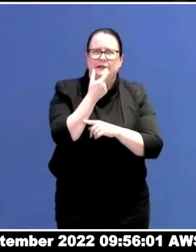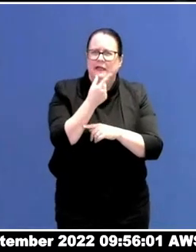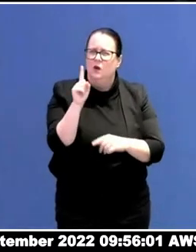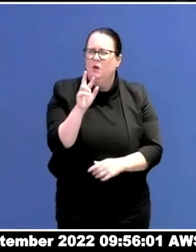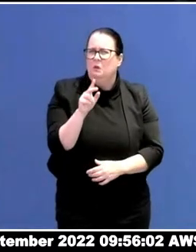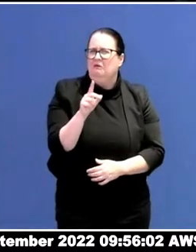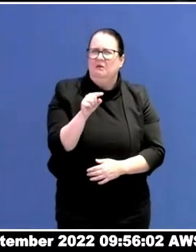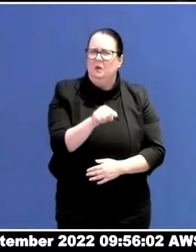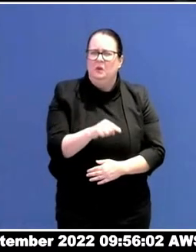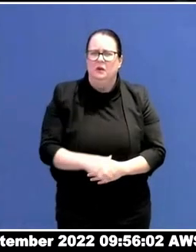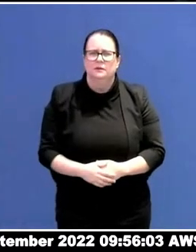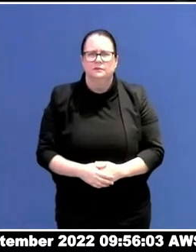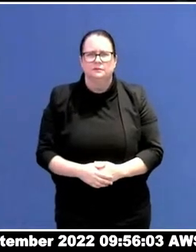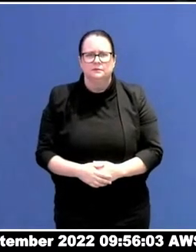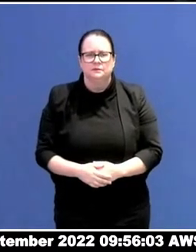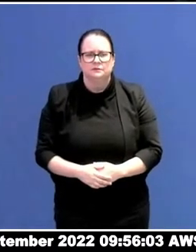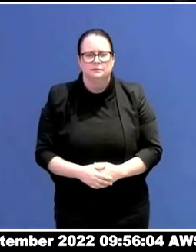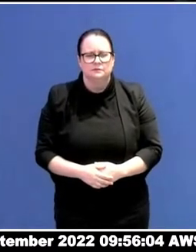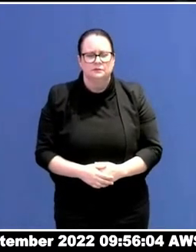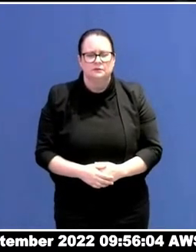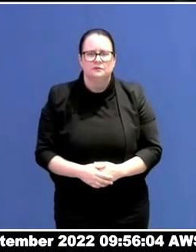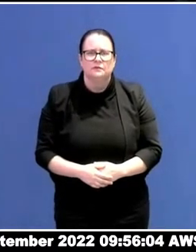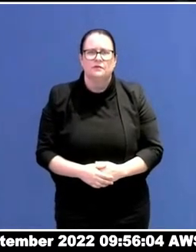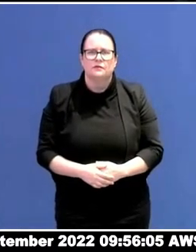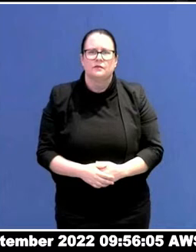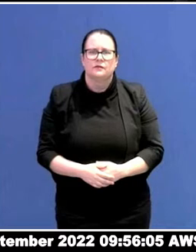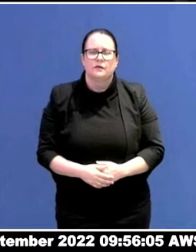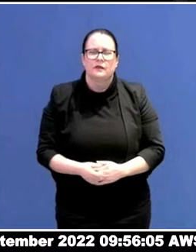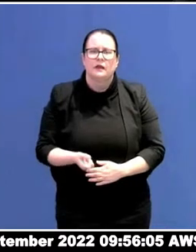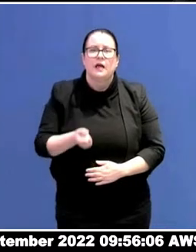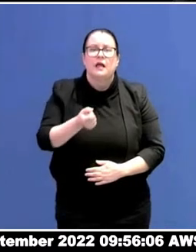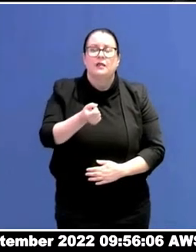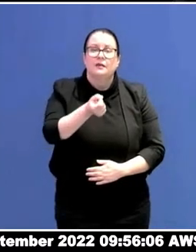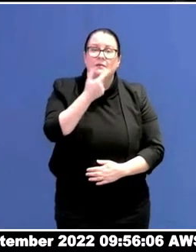was. TERRY: That - the purpose of that medication, my understanding, was to enable